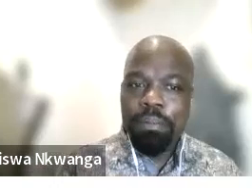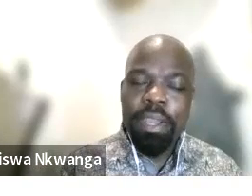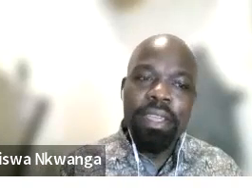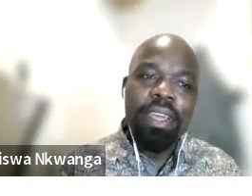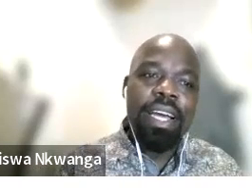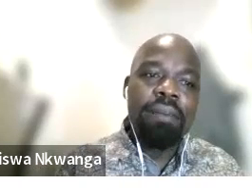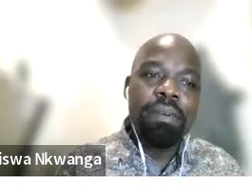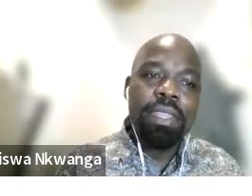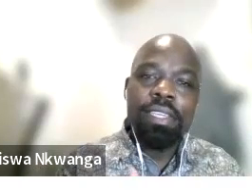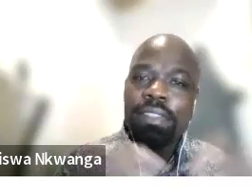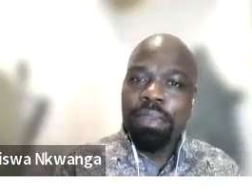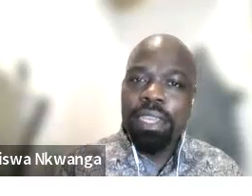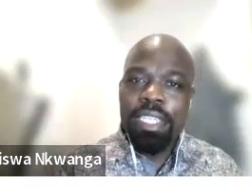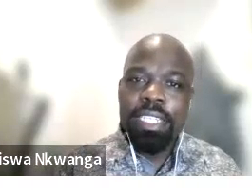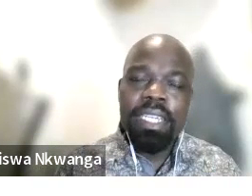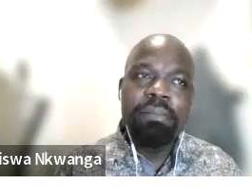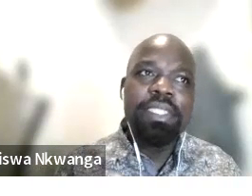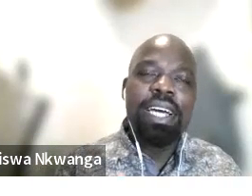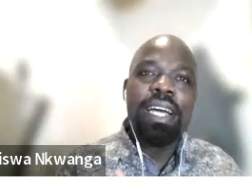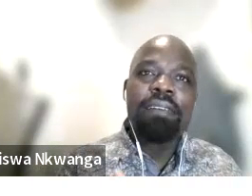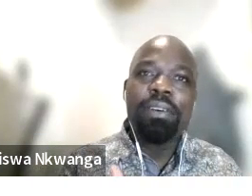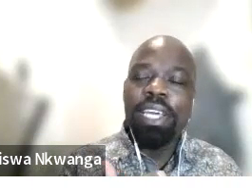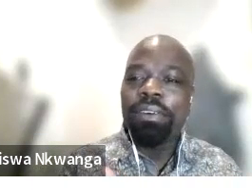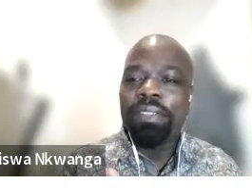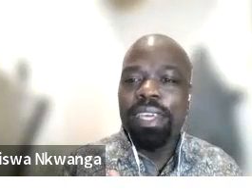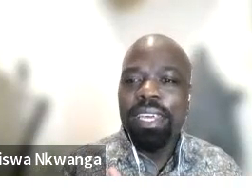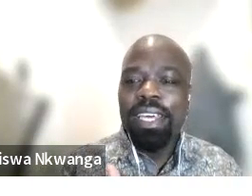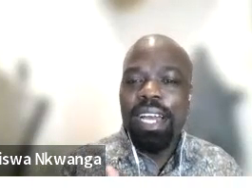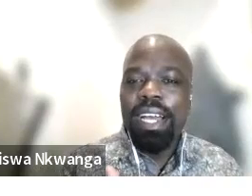There is three HLMs on health.